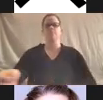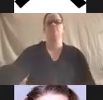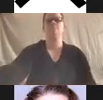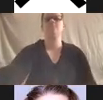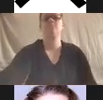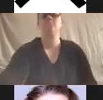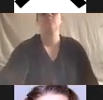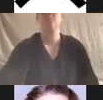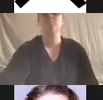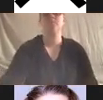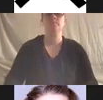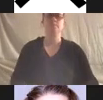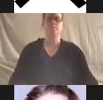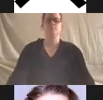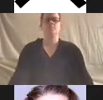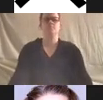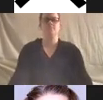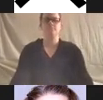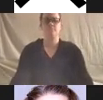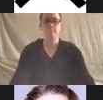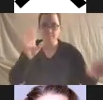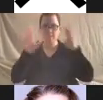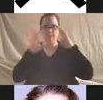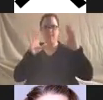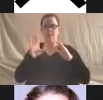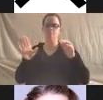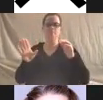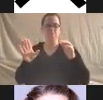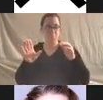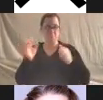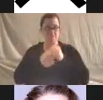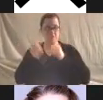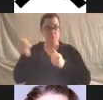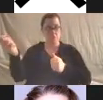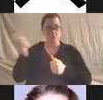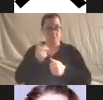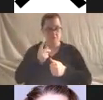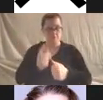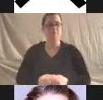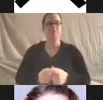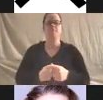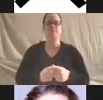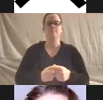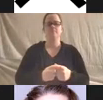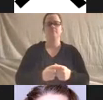Looks like most folks are back. I will pass it back to Tricia.